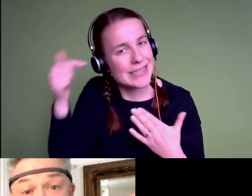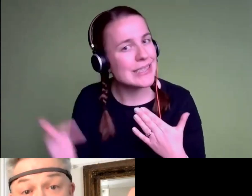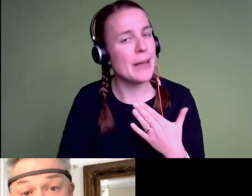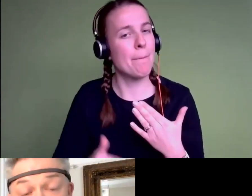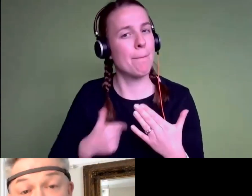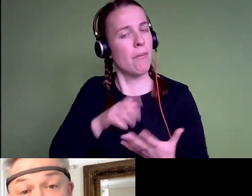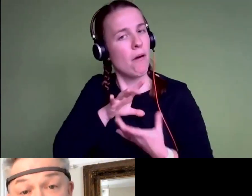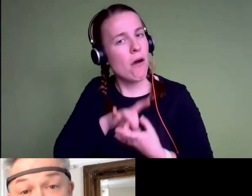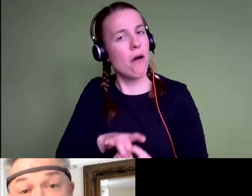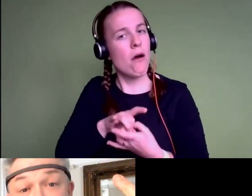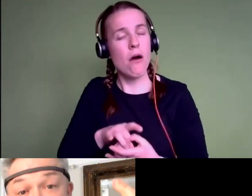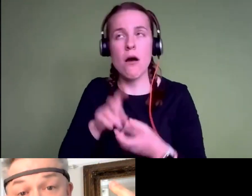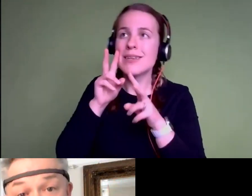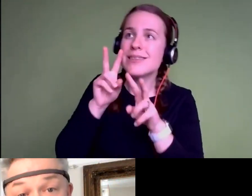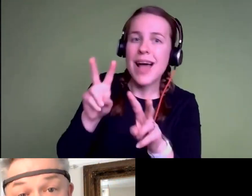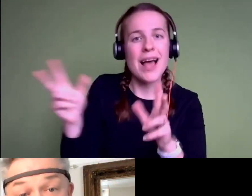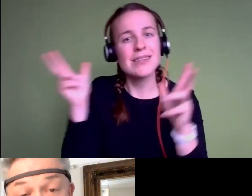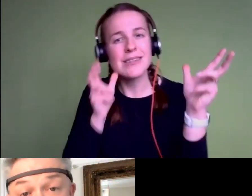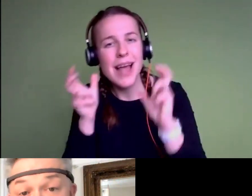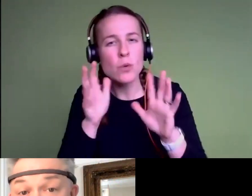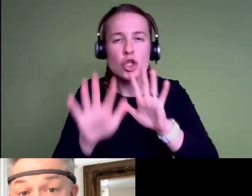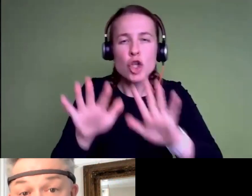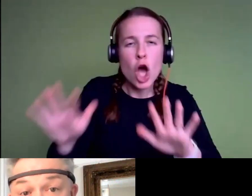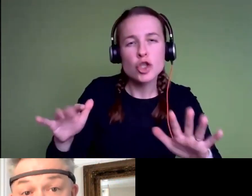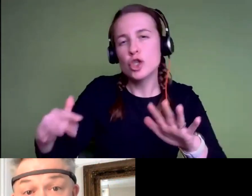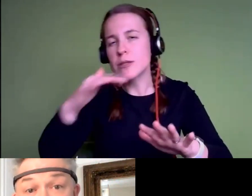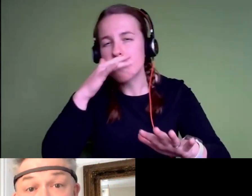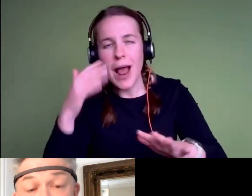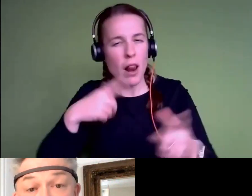, and I think one thing we need to think about and mark